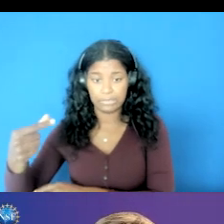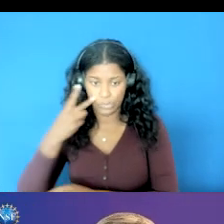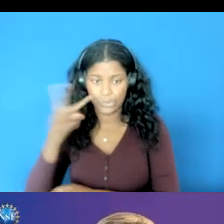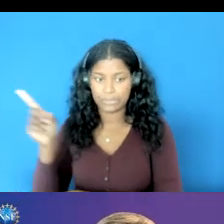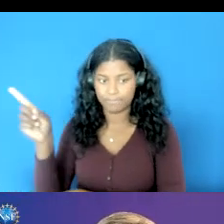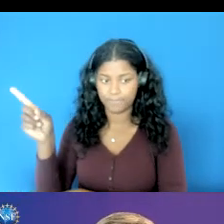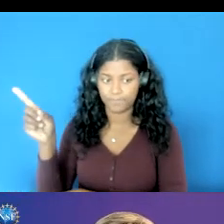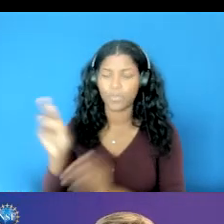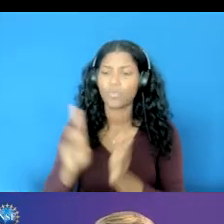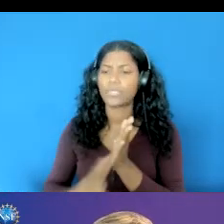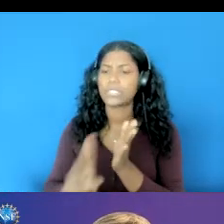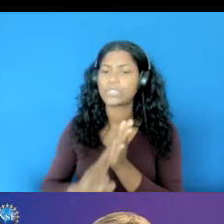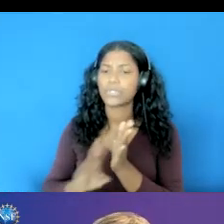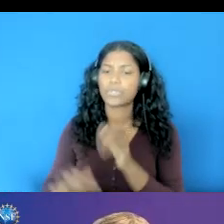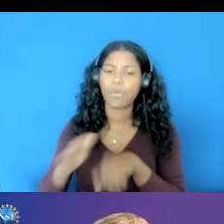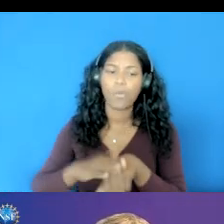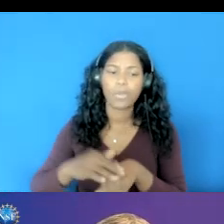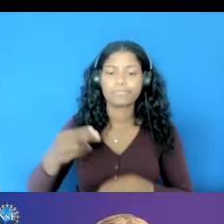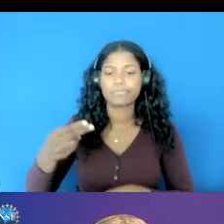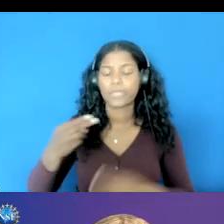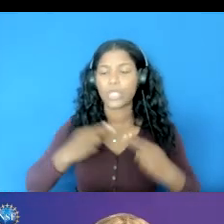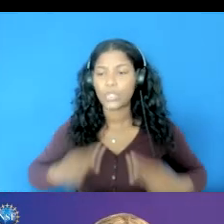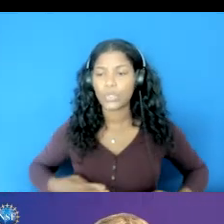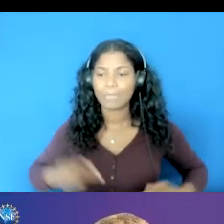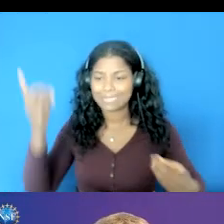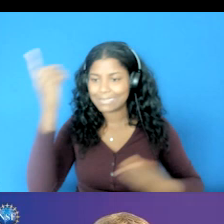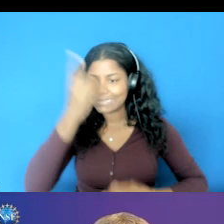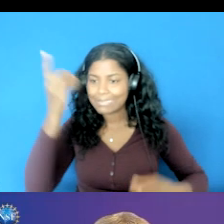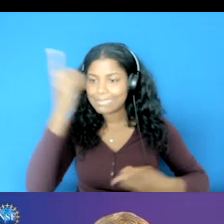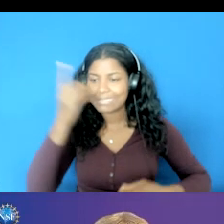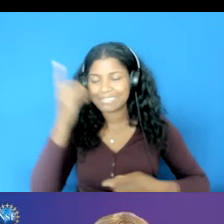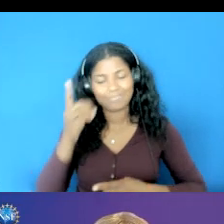Research on human disease-related mechanisms is normally not supported by the NSF.